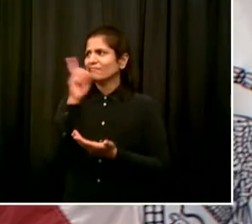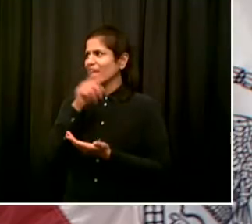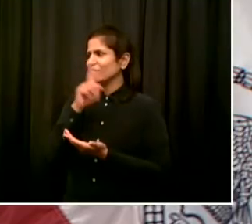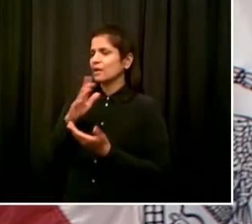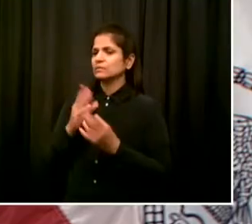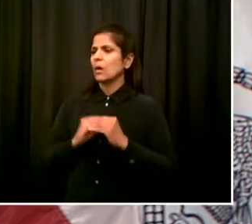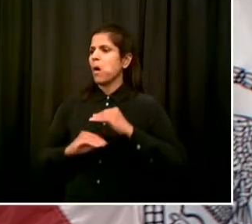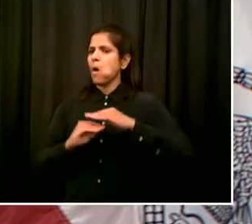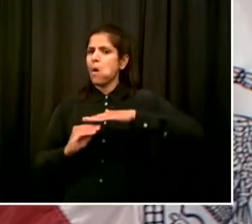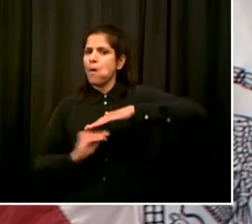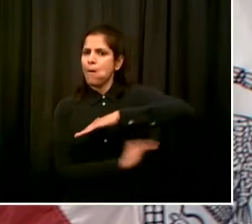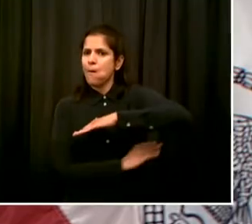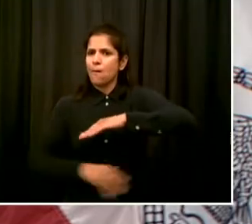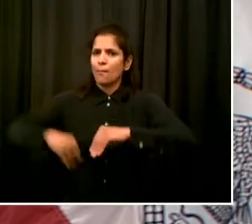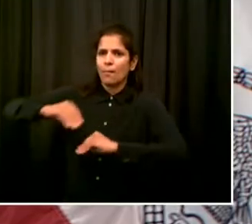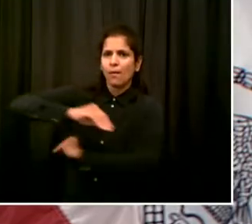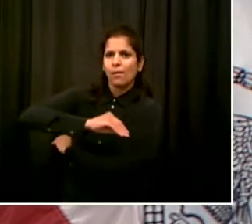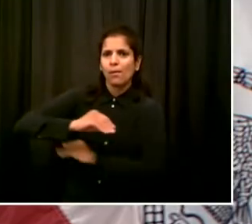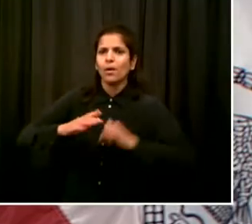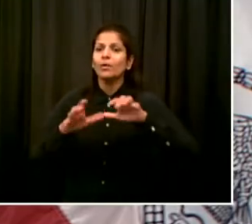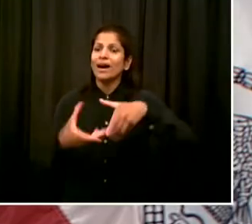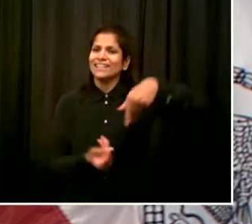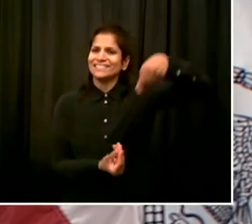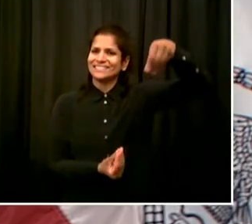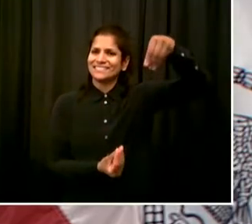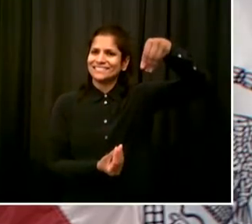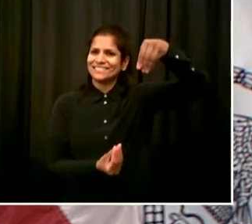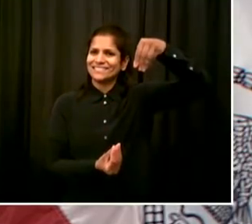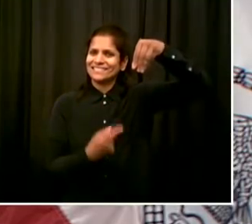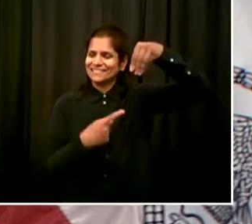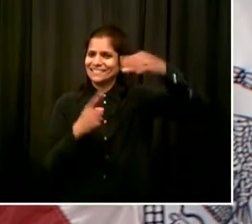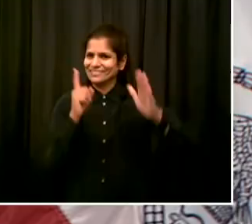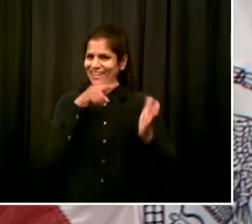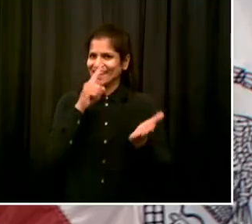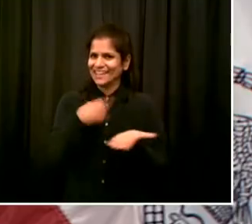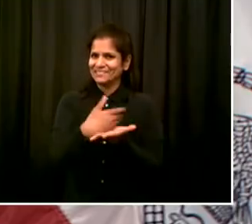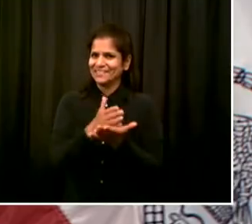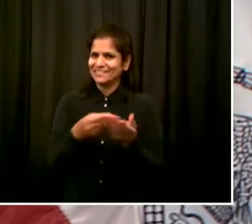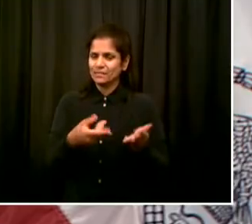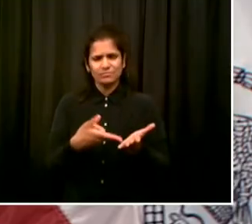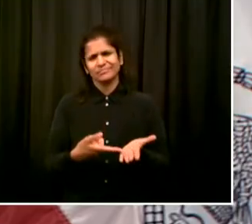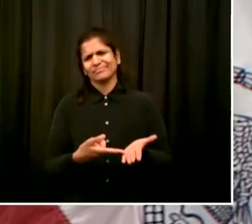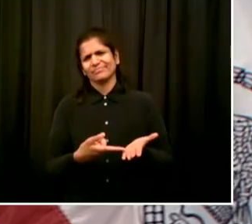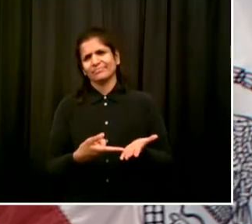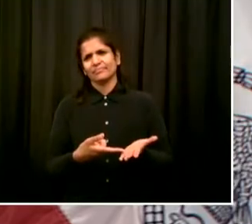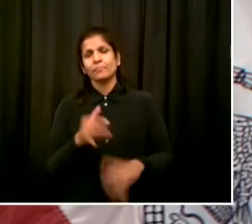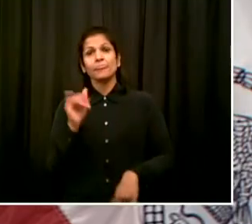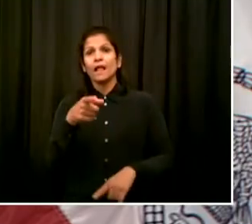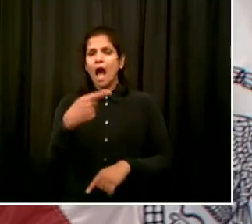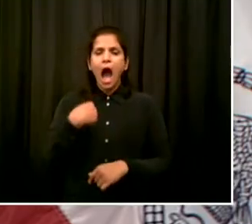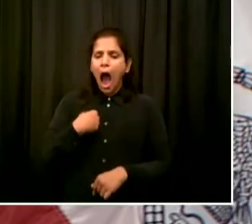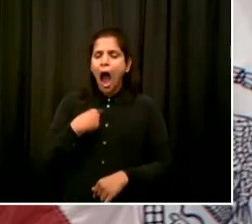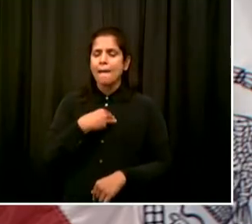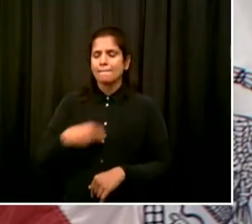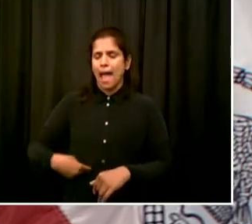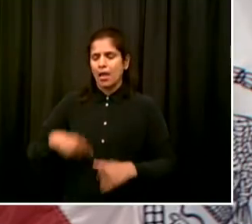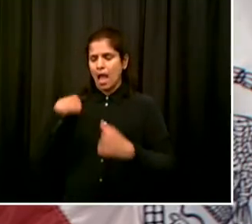SMOKE -- I GOT YOUR PNTOI. LISTEN, I DISAGREE WITH YOU WITH ALL DUE RESPECT. WHAT I SAID BACK